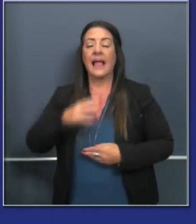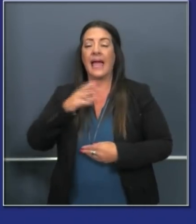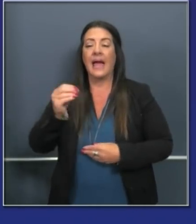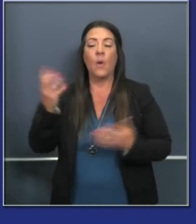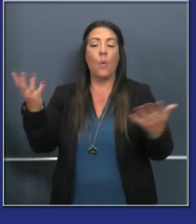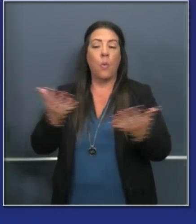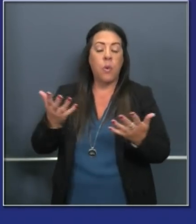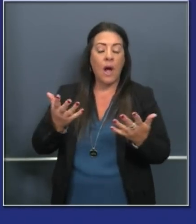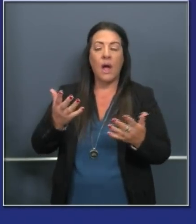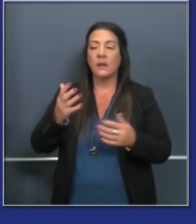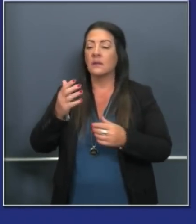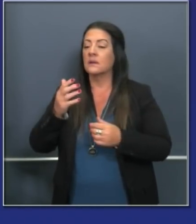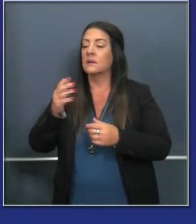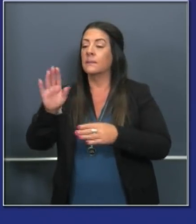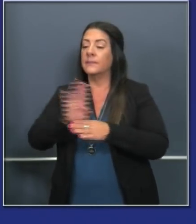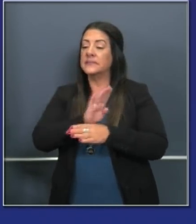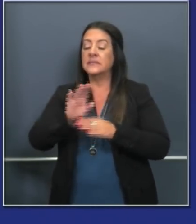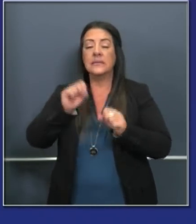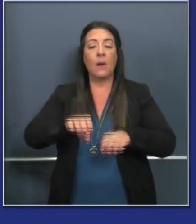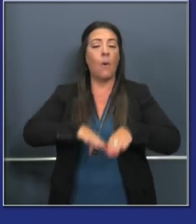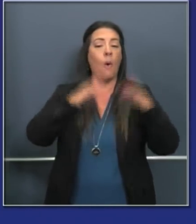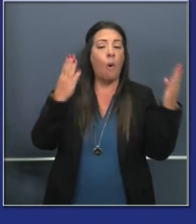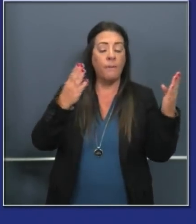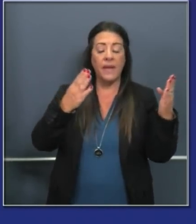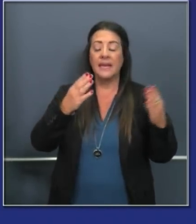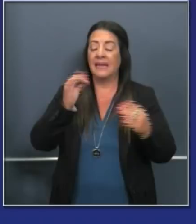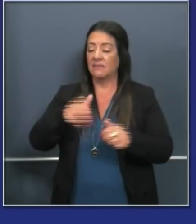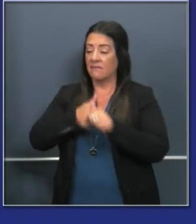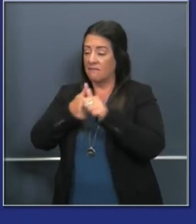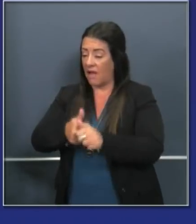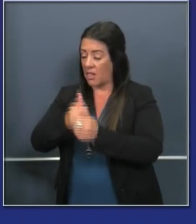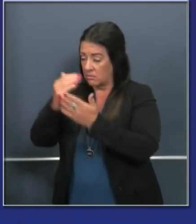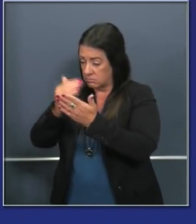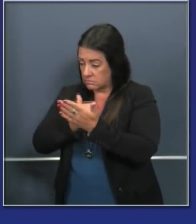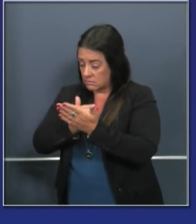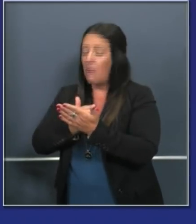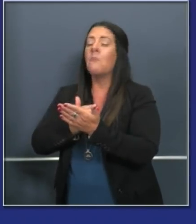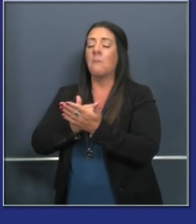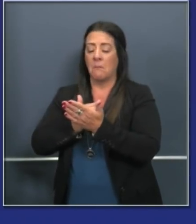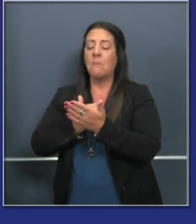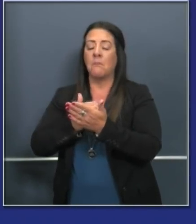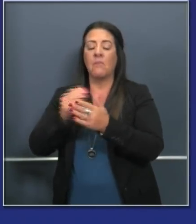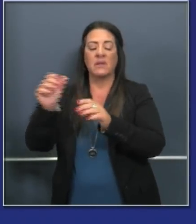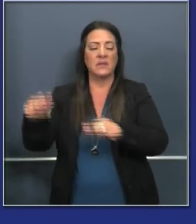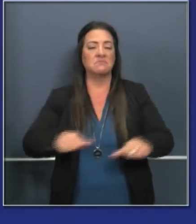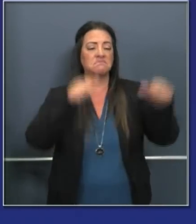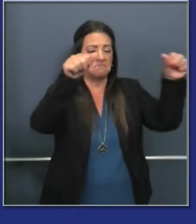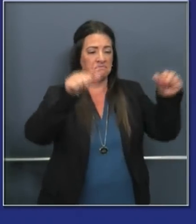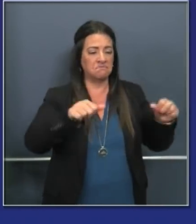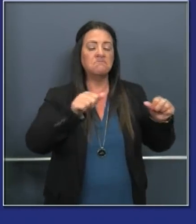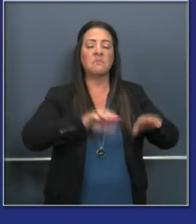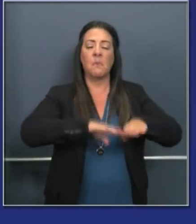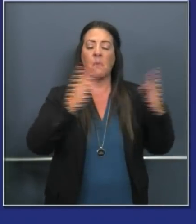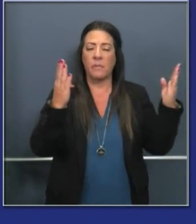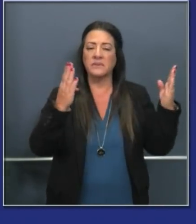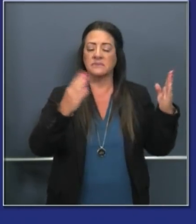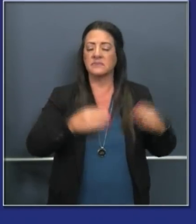CONCURRENCE WITH YOUR COUNTY. THAT ATTEST TO CERTAIN CRITERIA AND CONDITIONS BEFORE THEY CAN MOVE FURTHER IN TO